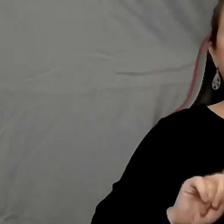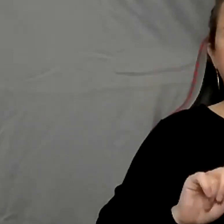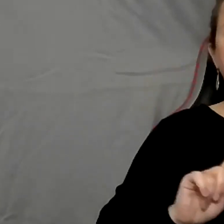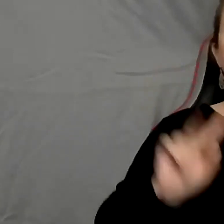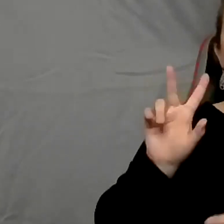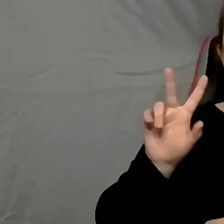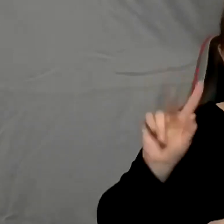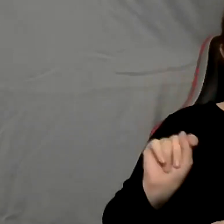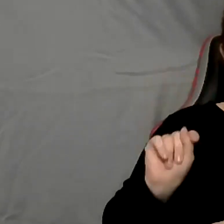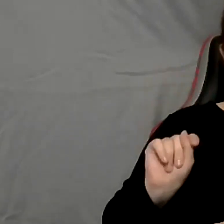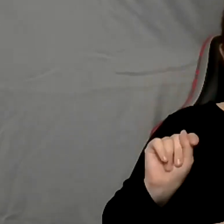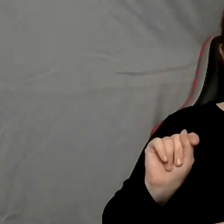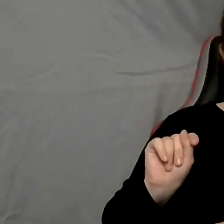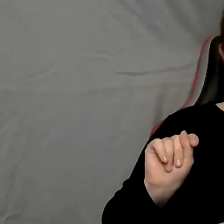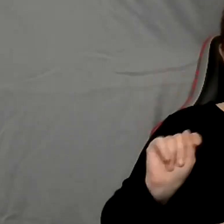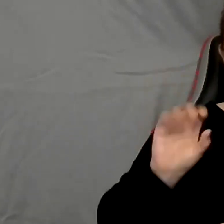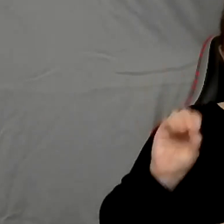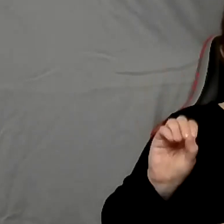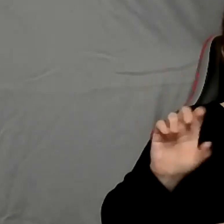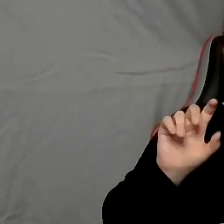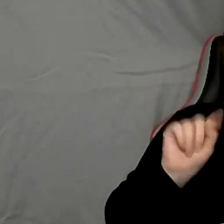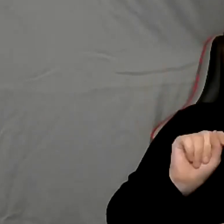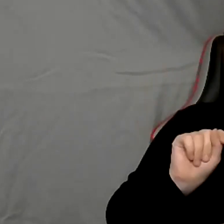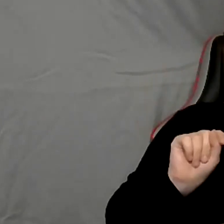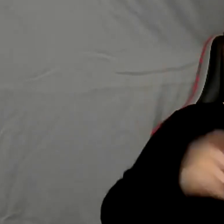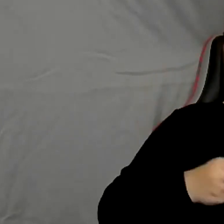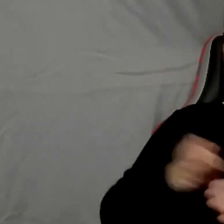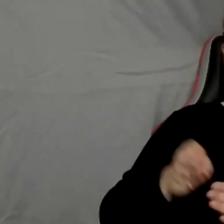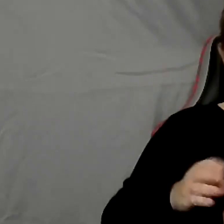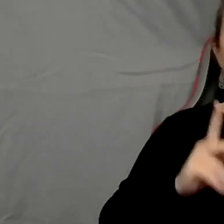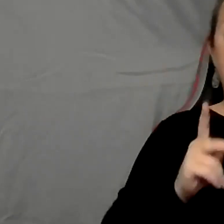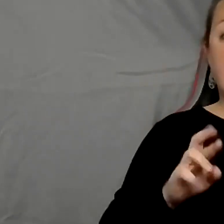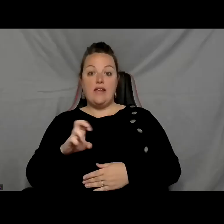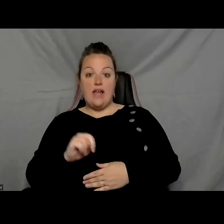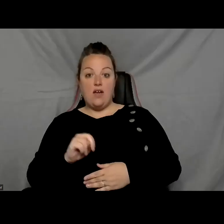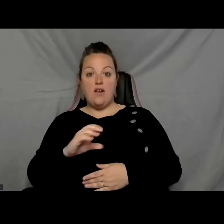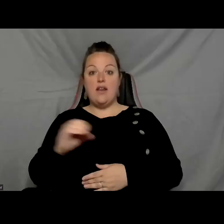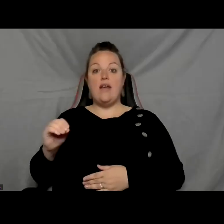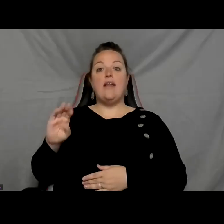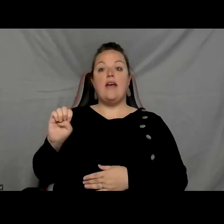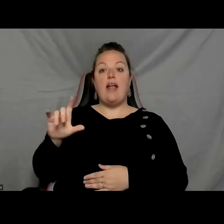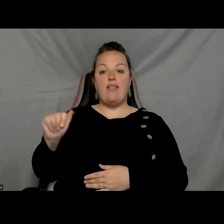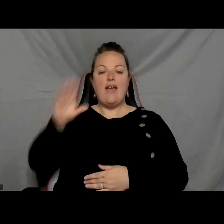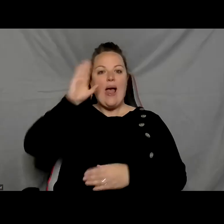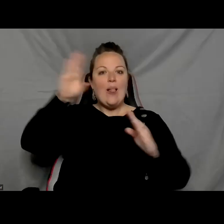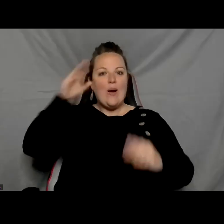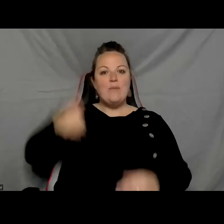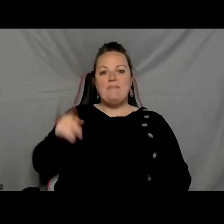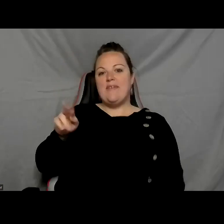occupational therapists. Karen and Ella. >> Hello, everyone. My name is Karen Downy